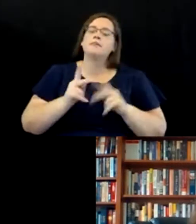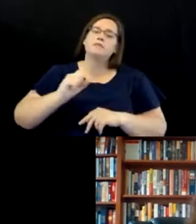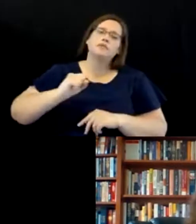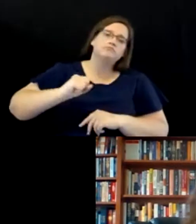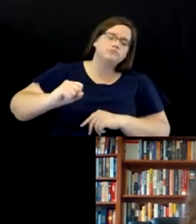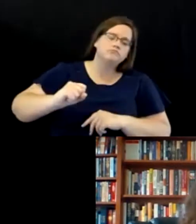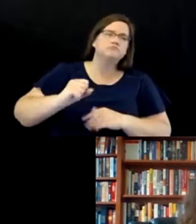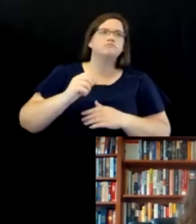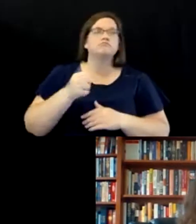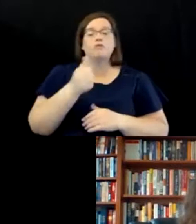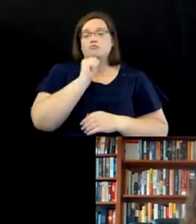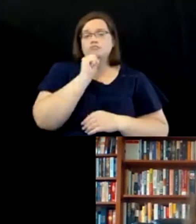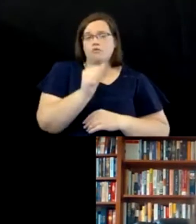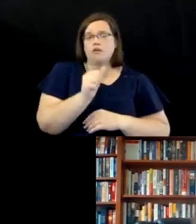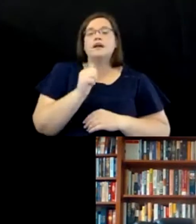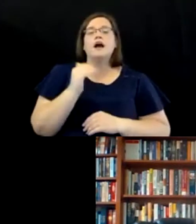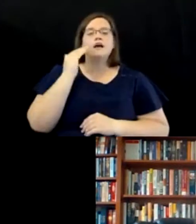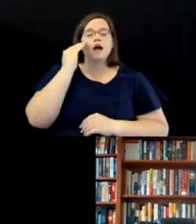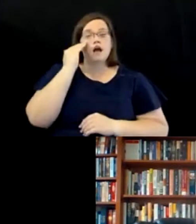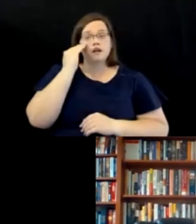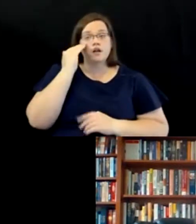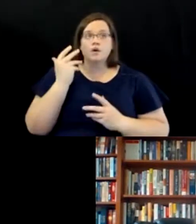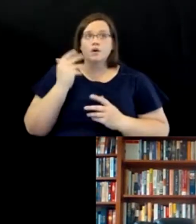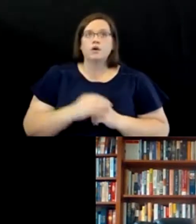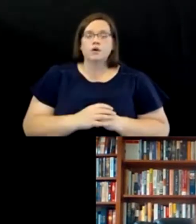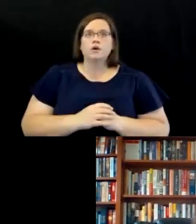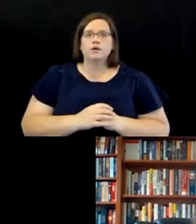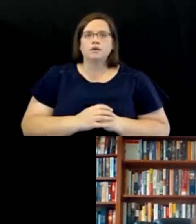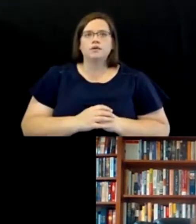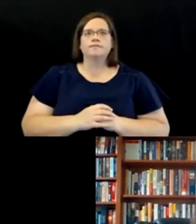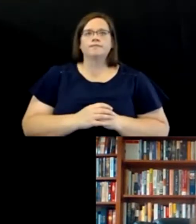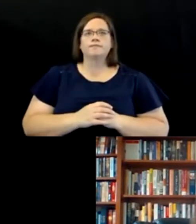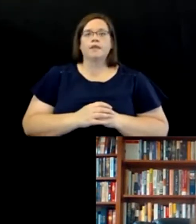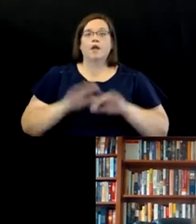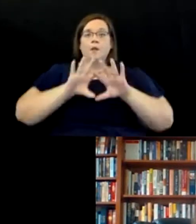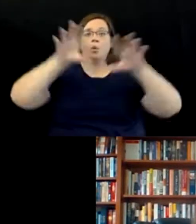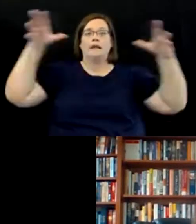I do know that we, the royal we, everybody, knows that